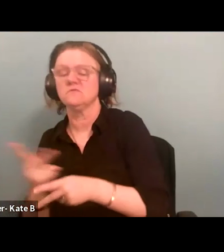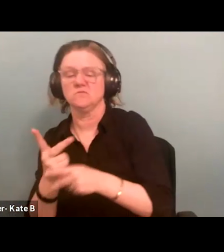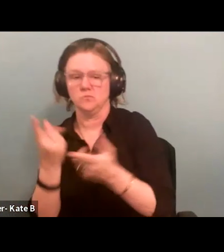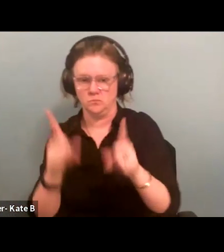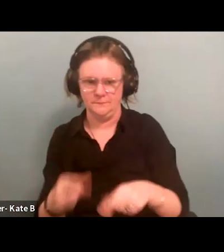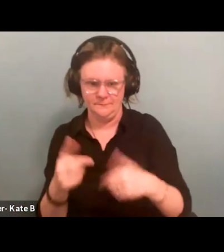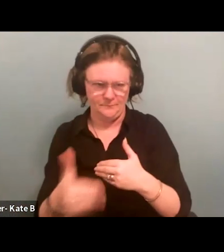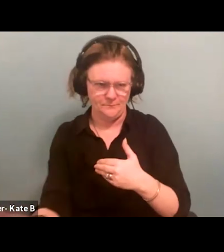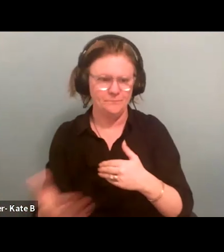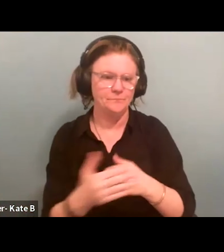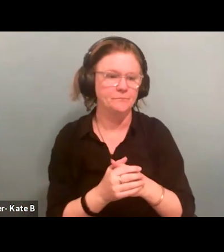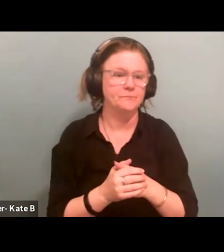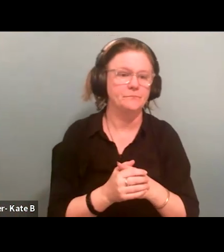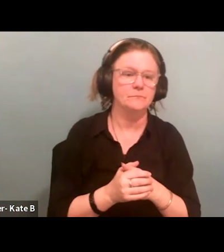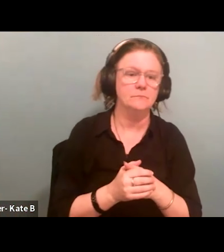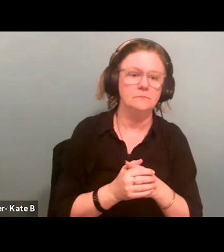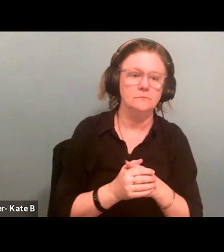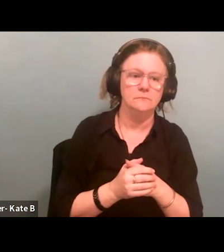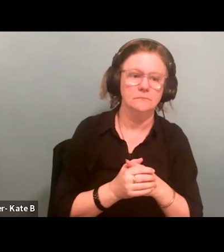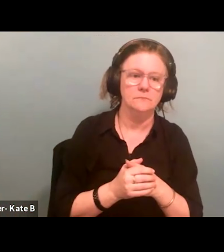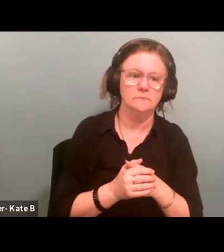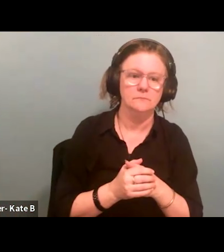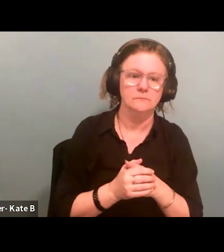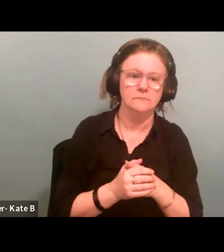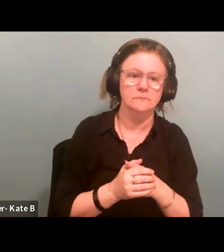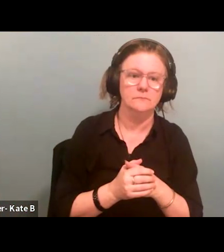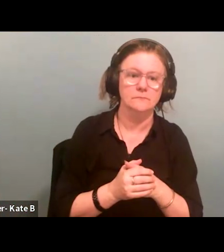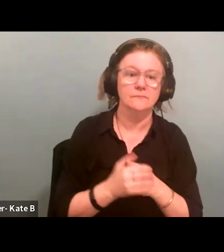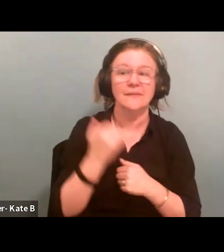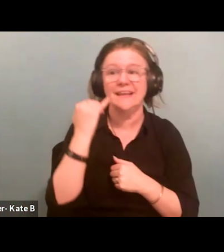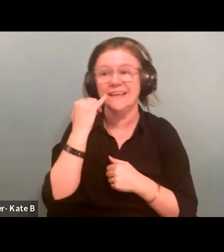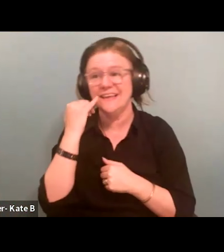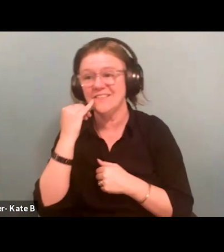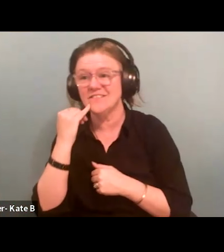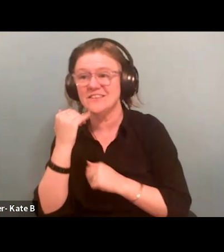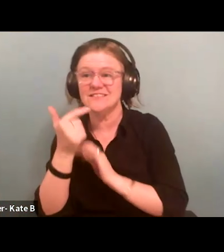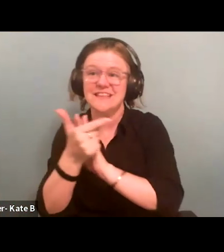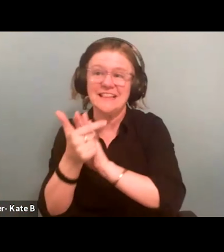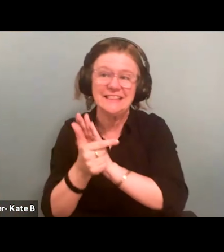And lastly, if there's a legal guardian, power of attorney,